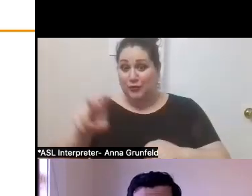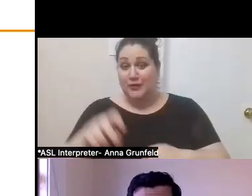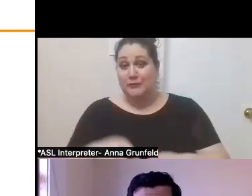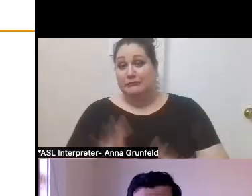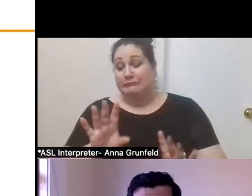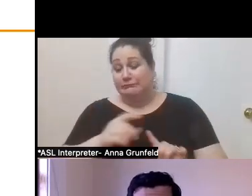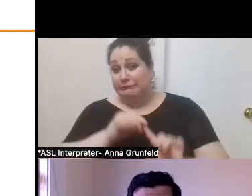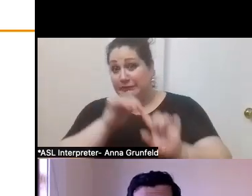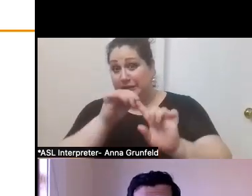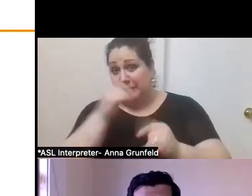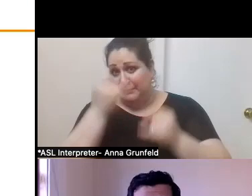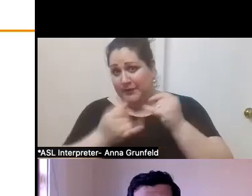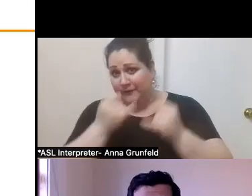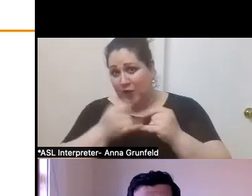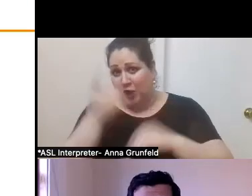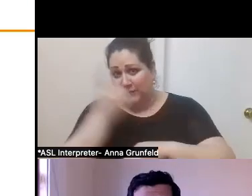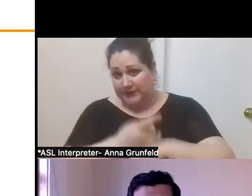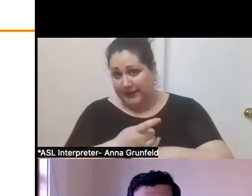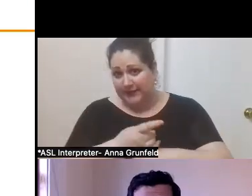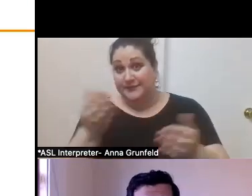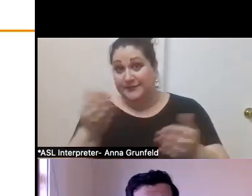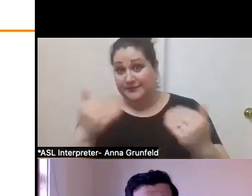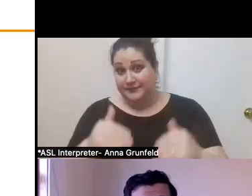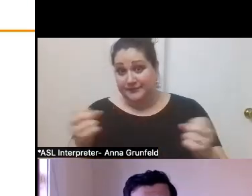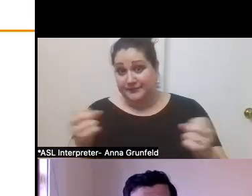And I'll, next slide. I was going to close the.